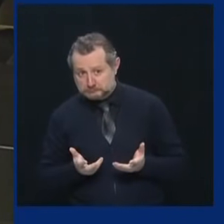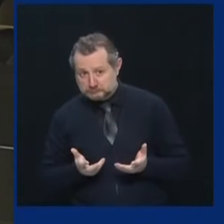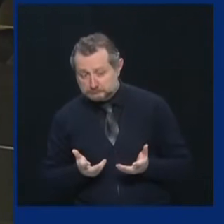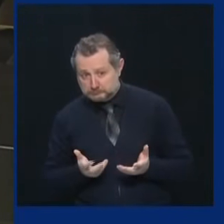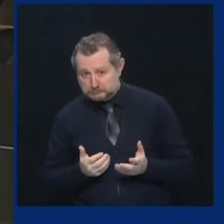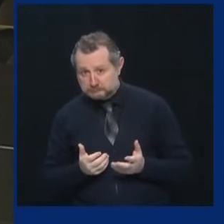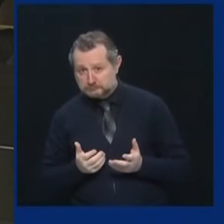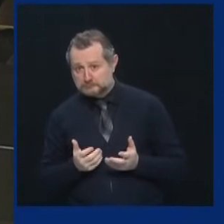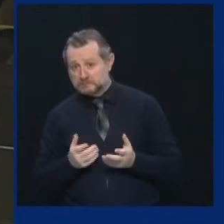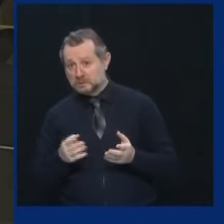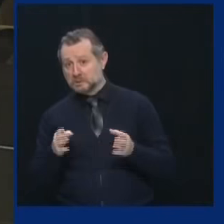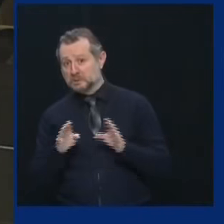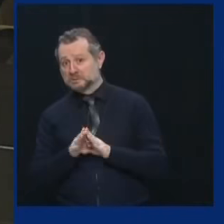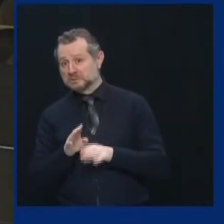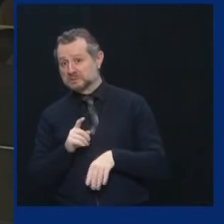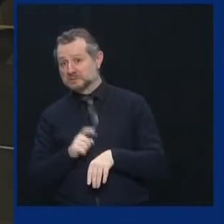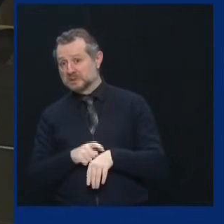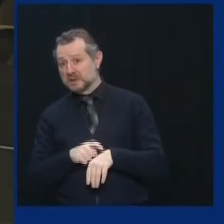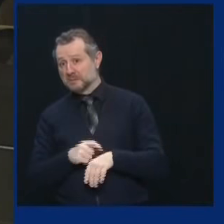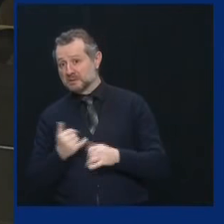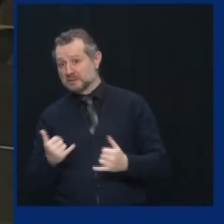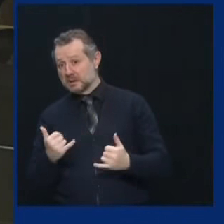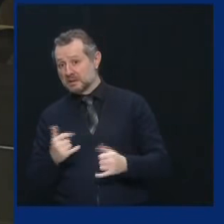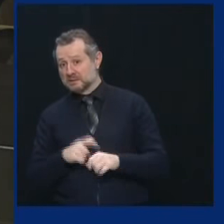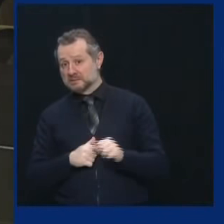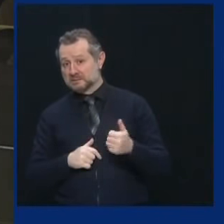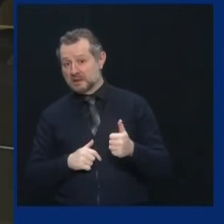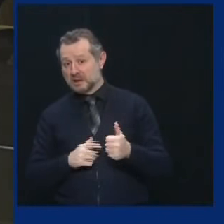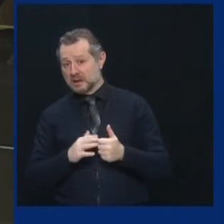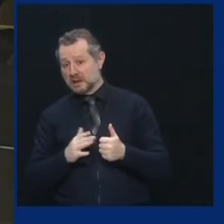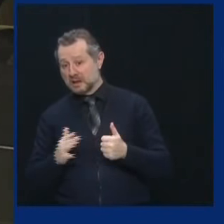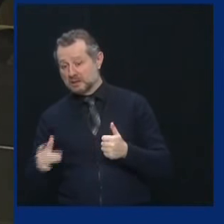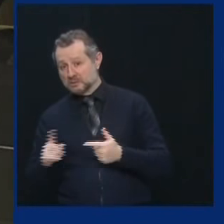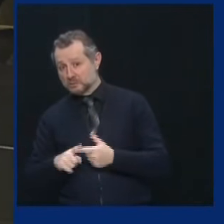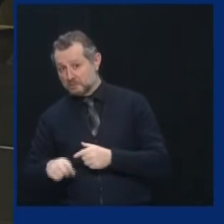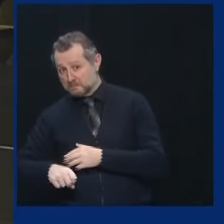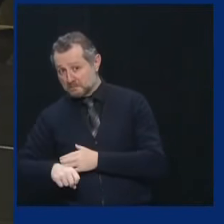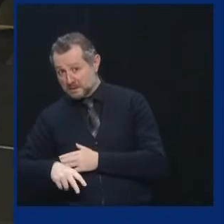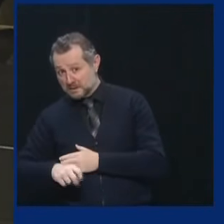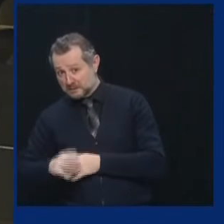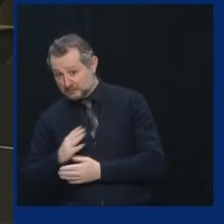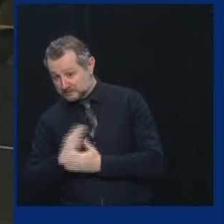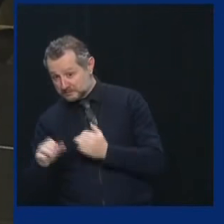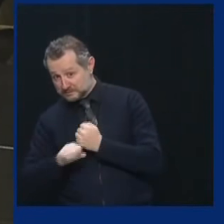BUT WE HAVE KNOWN WHAT WAS DOWN THE ROAD WITH COVID FROM DAY